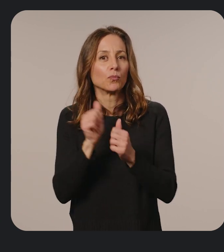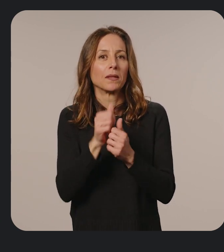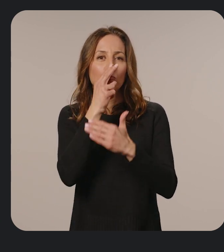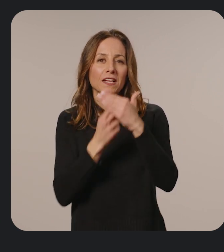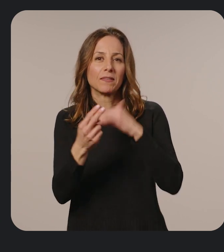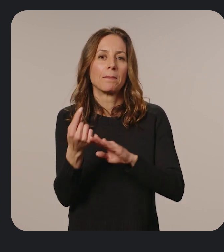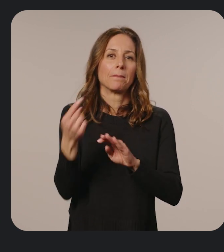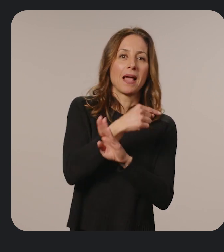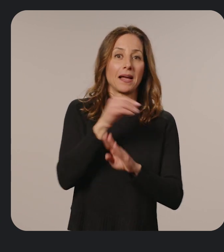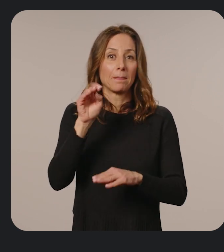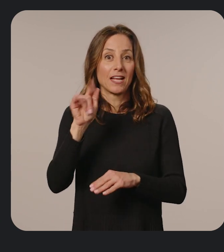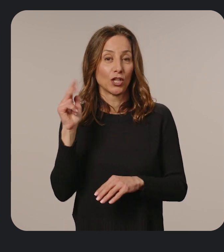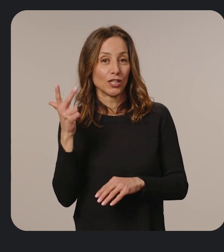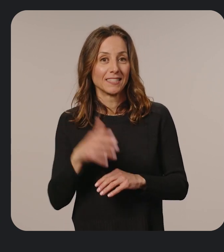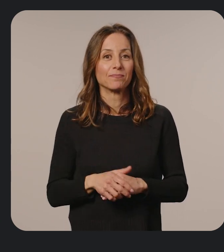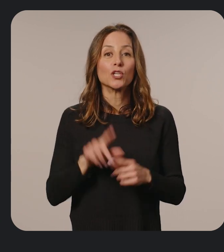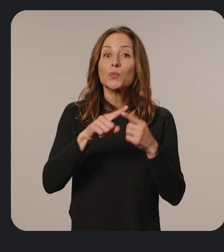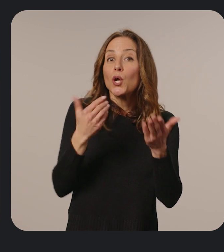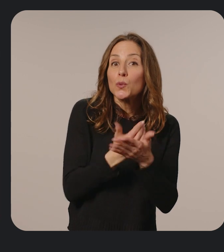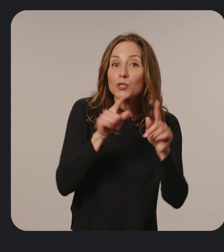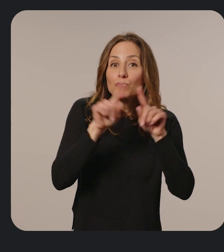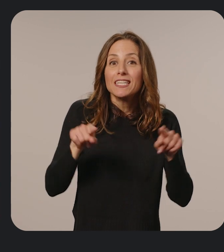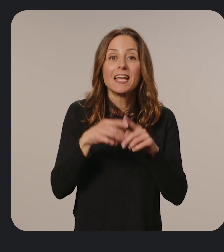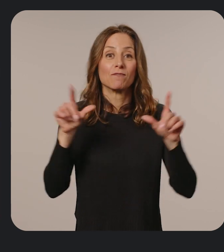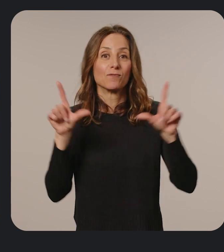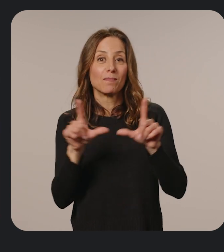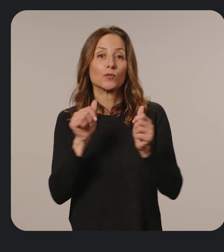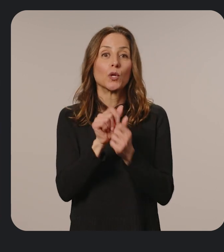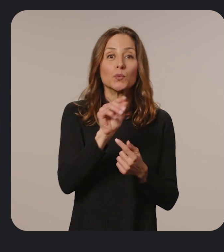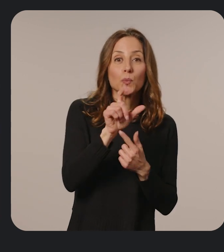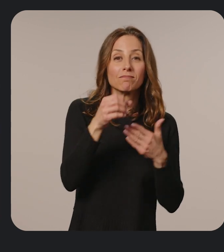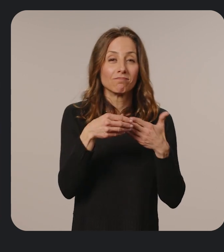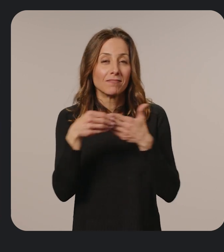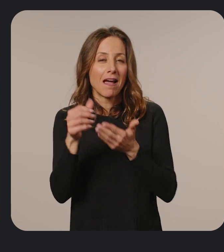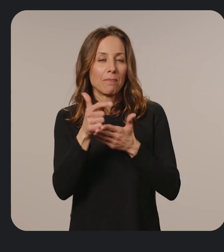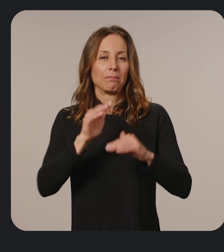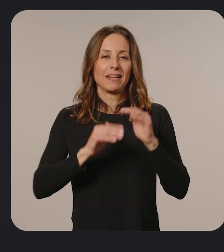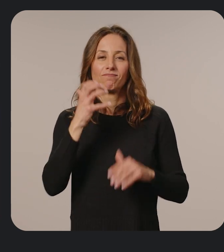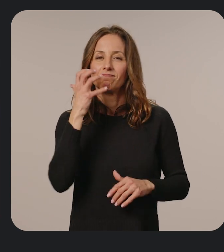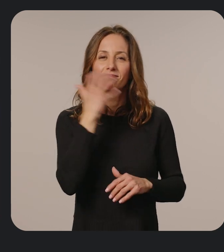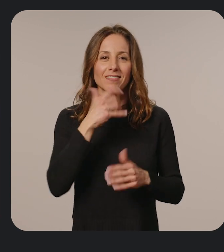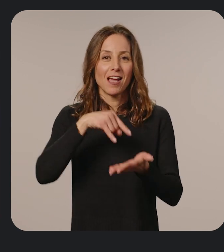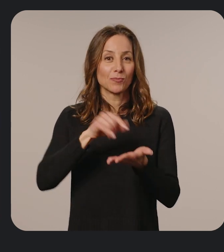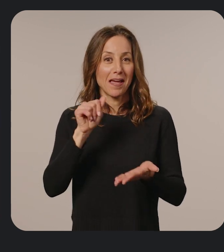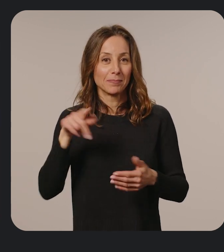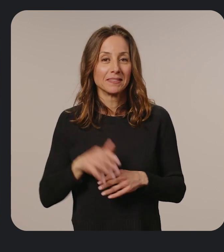experience with predictive back and Media3. To new screens and form factors, with tools and guidance to help you build awesome Android apps.